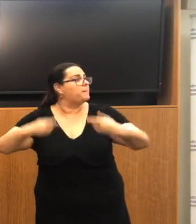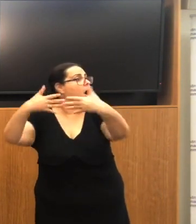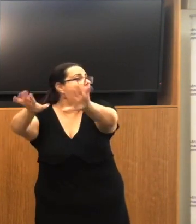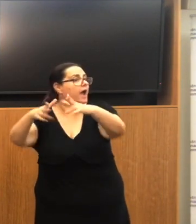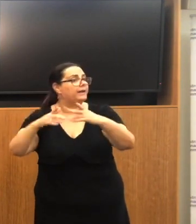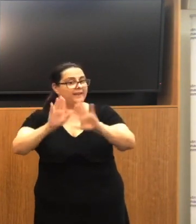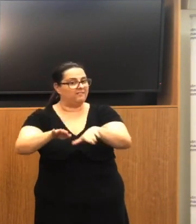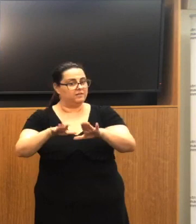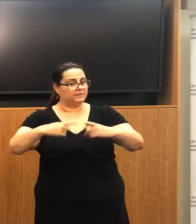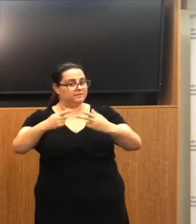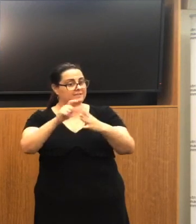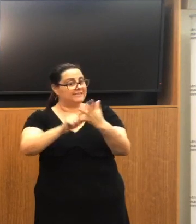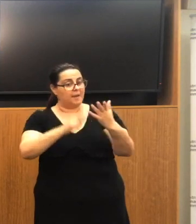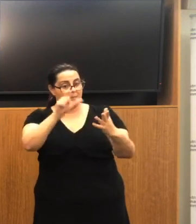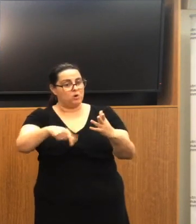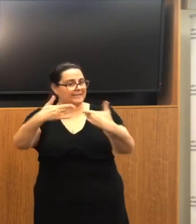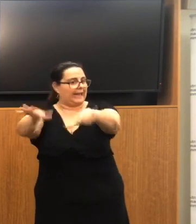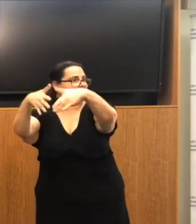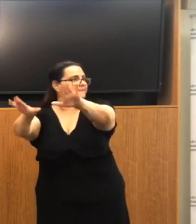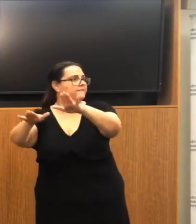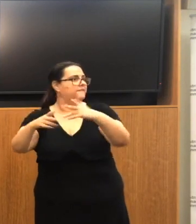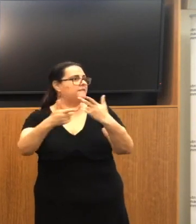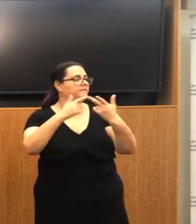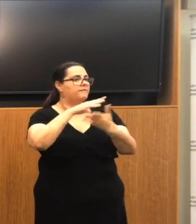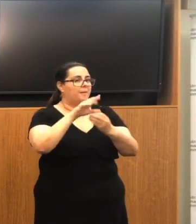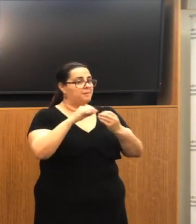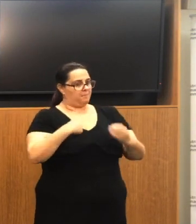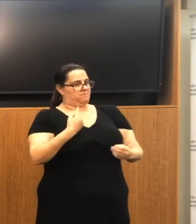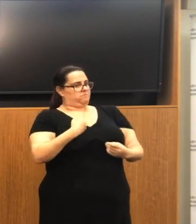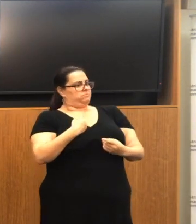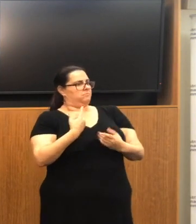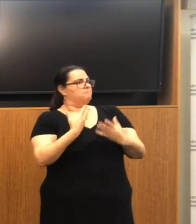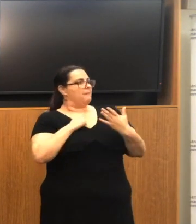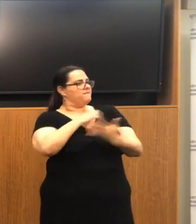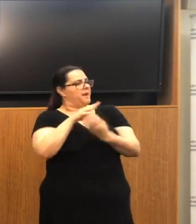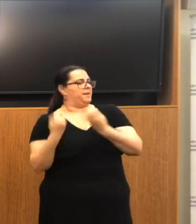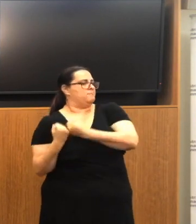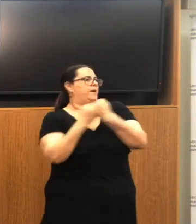And yeah. That sounds very bare. Let me tell you a funny story.